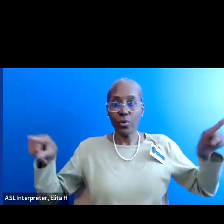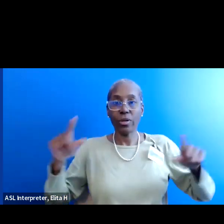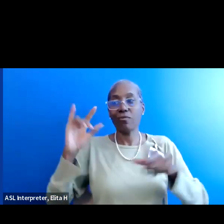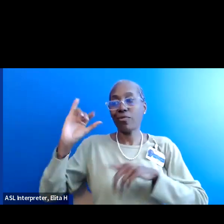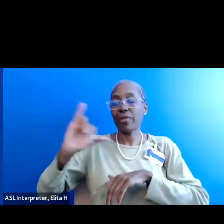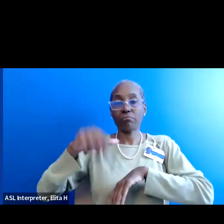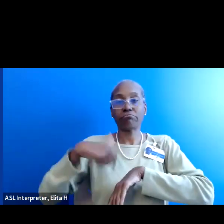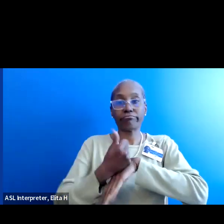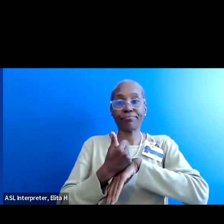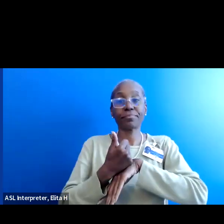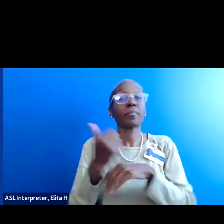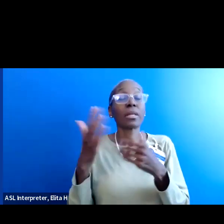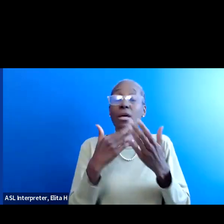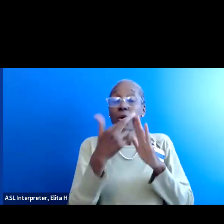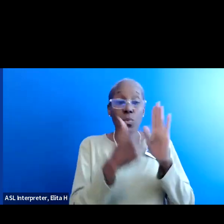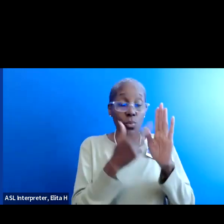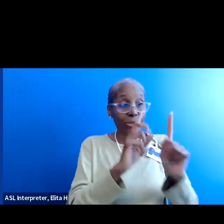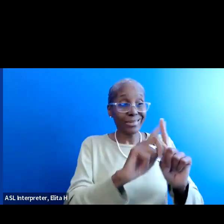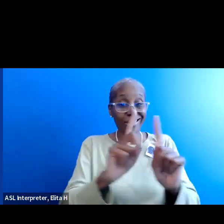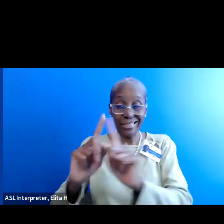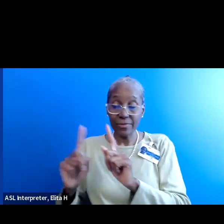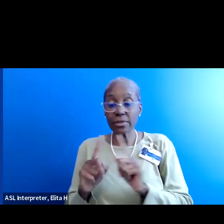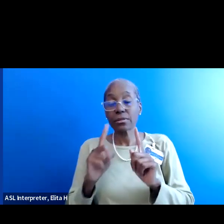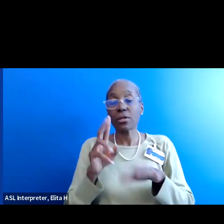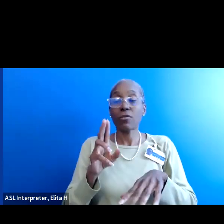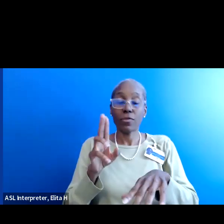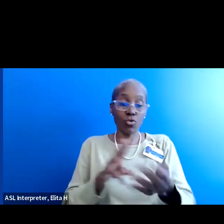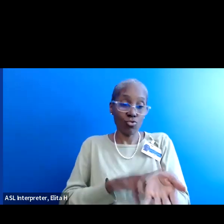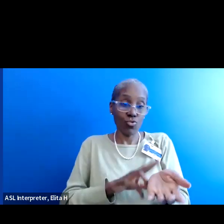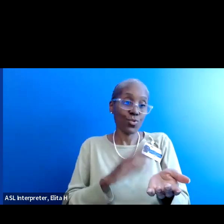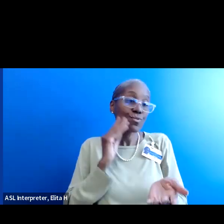Despite the regulatory differences among nursing facilities and residential care,